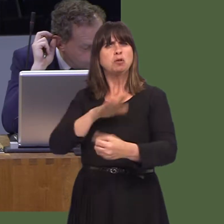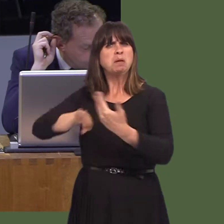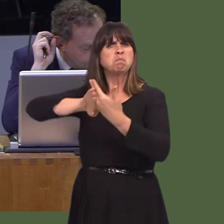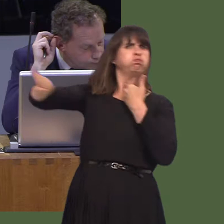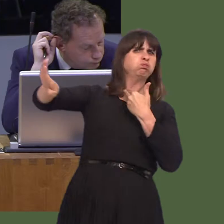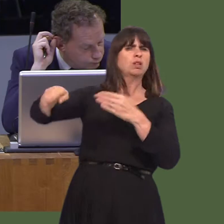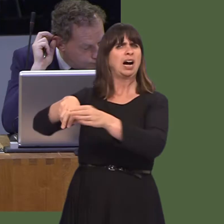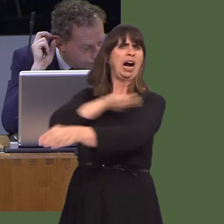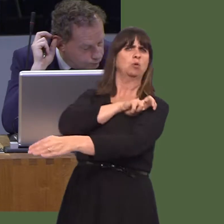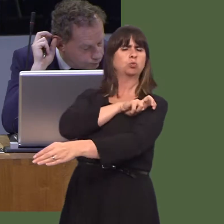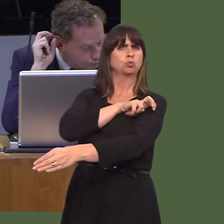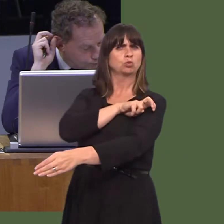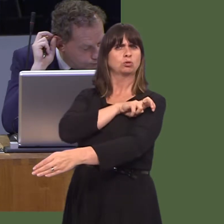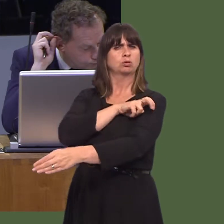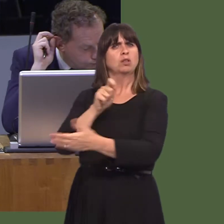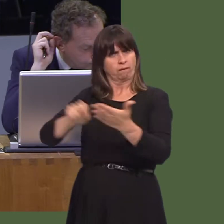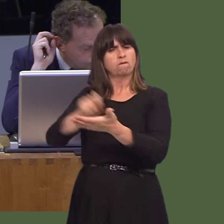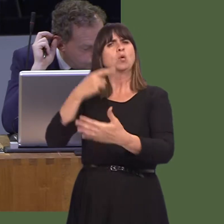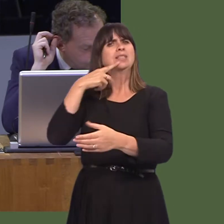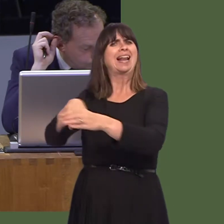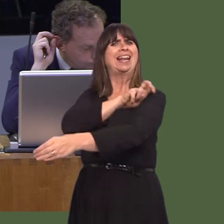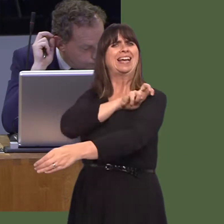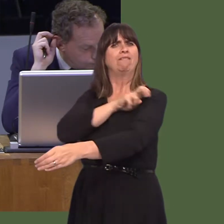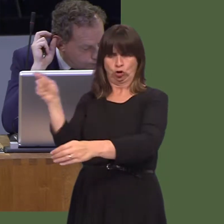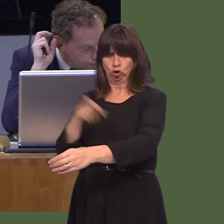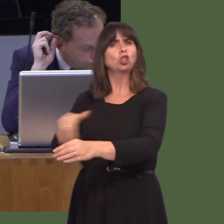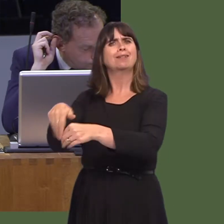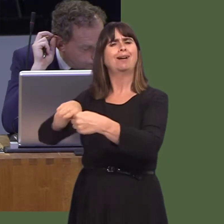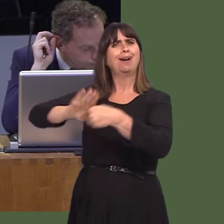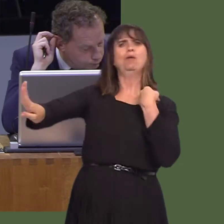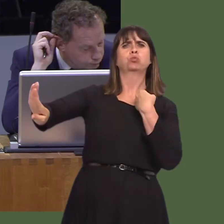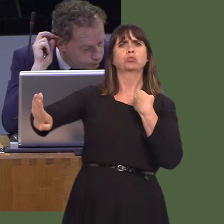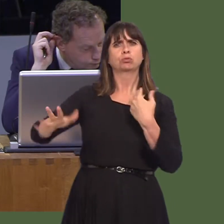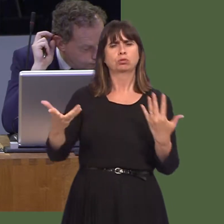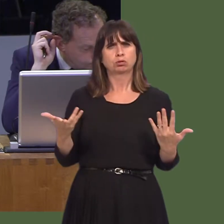First Minister, do you support the position taken by the Chequers agreement, or do you